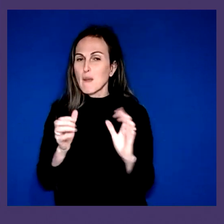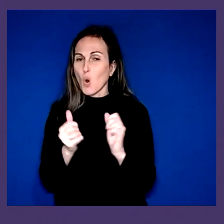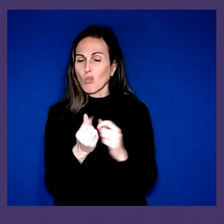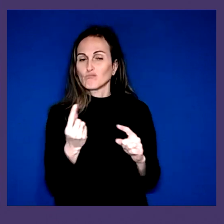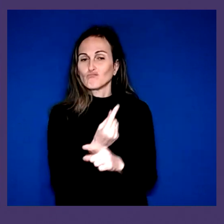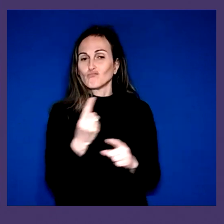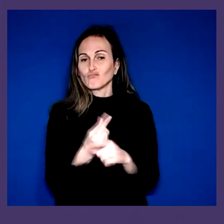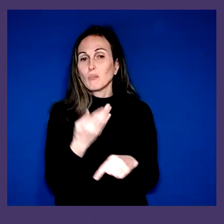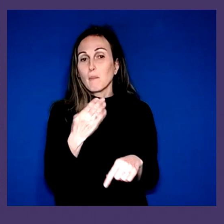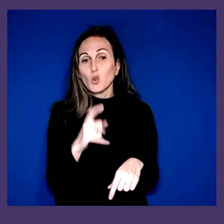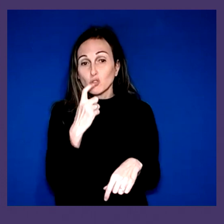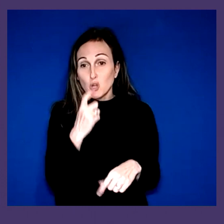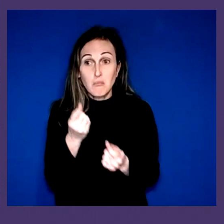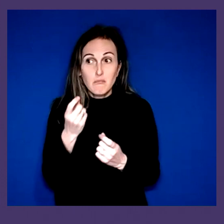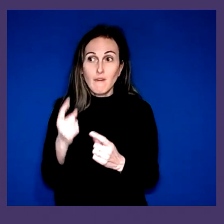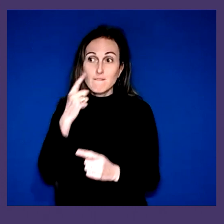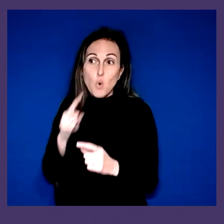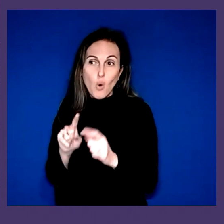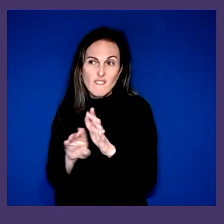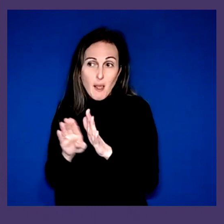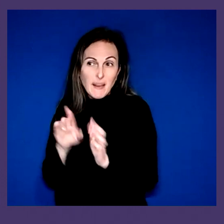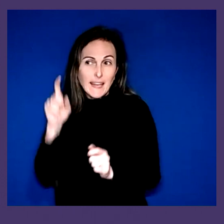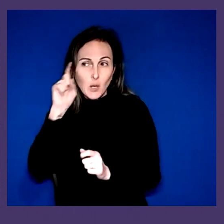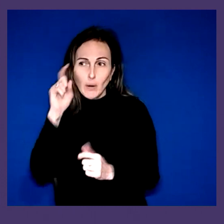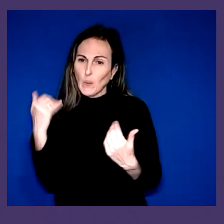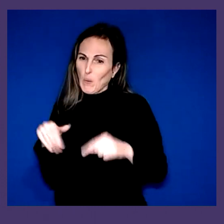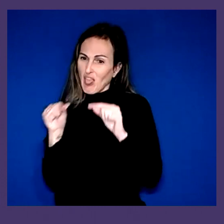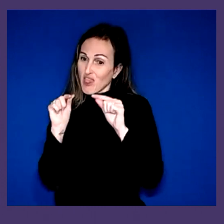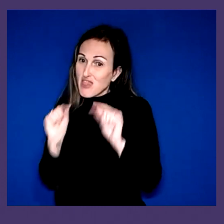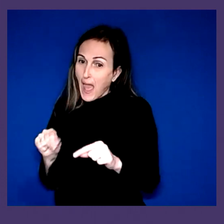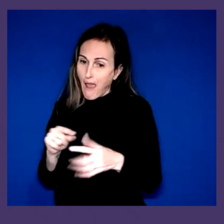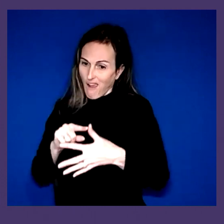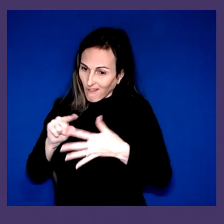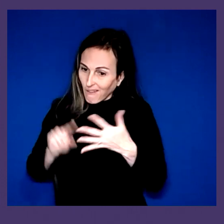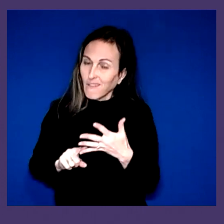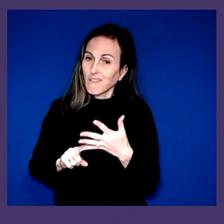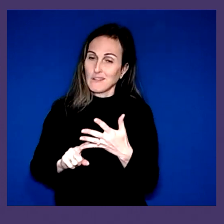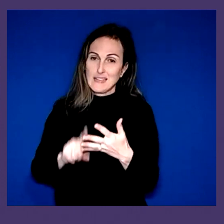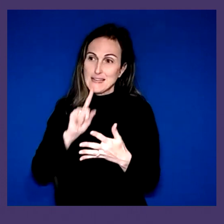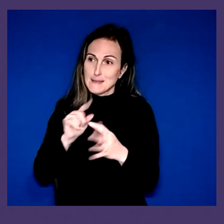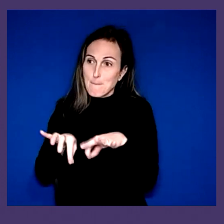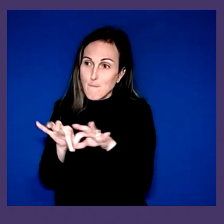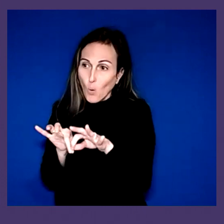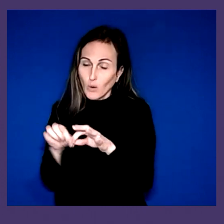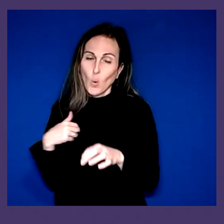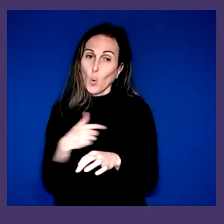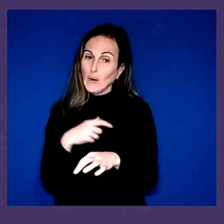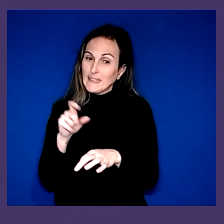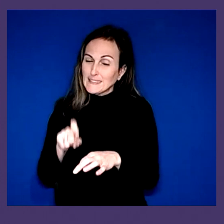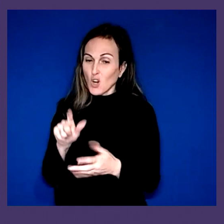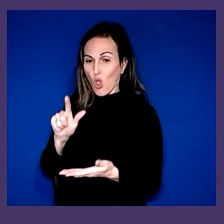We need extremely low power consumption to run our hearing aids. We need to ensure that the signal processing inside